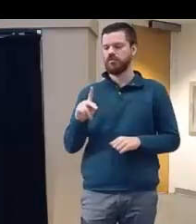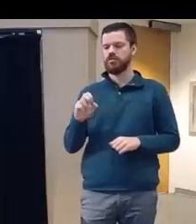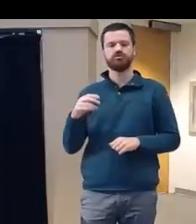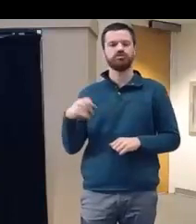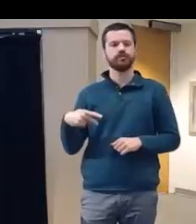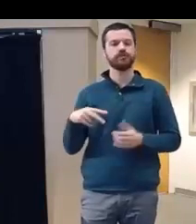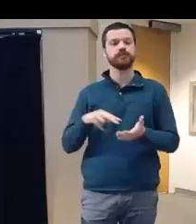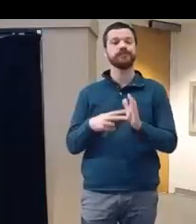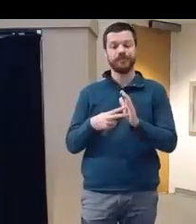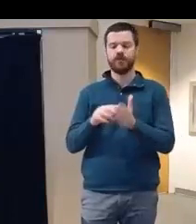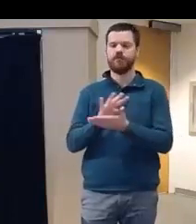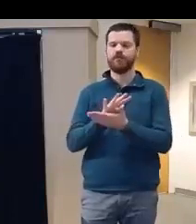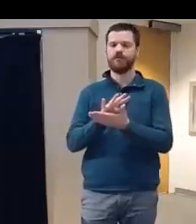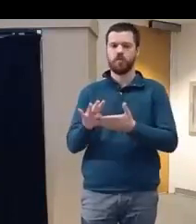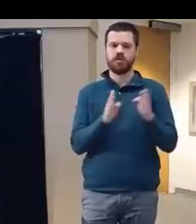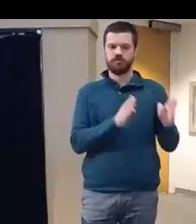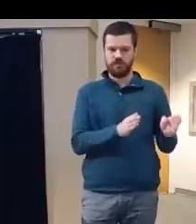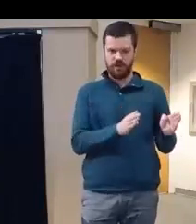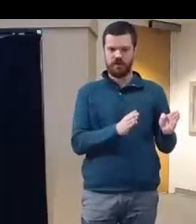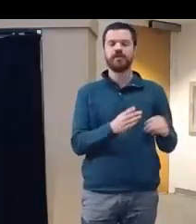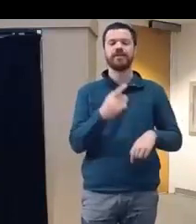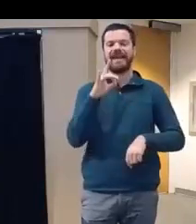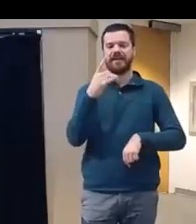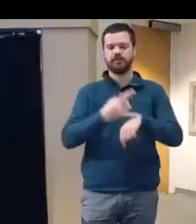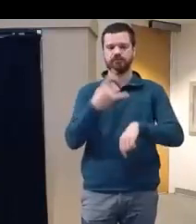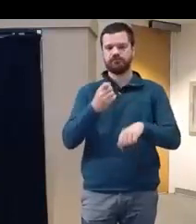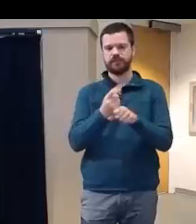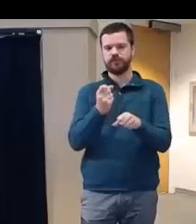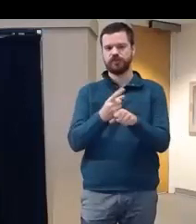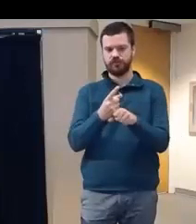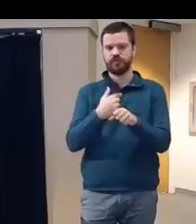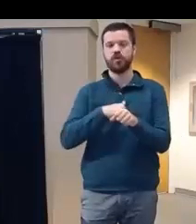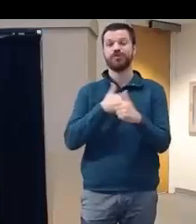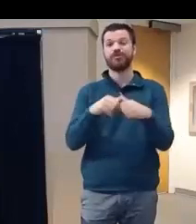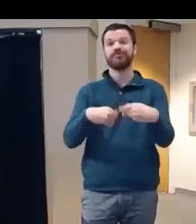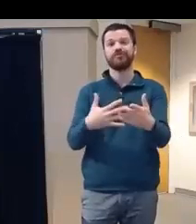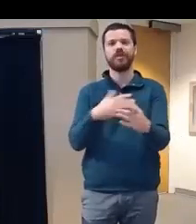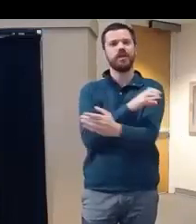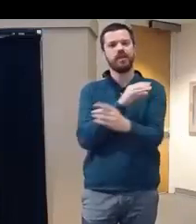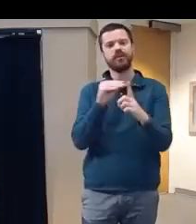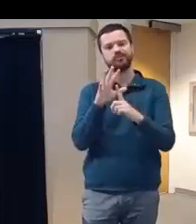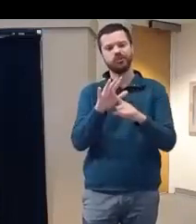us in four week blocks eight times a year and we try to give them clinical exposure and things that